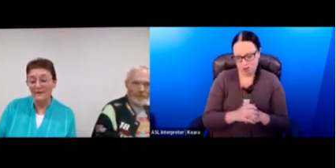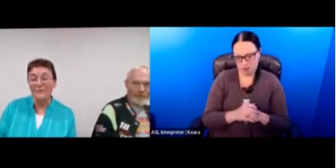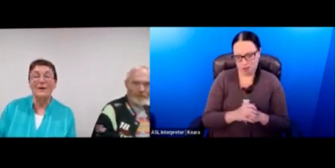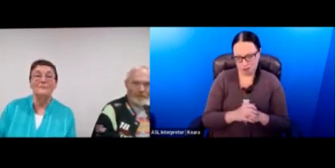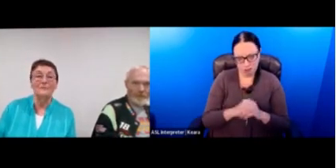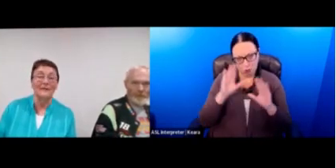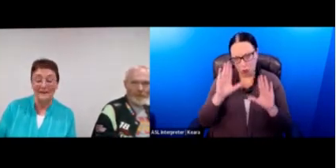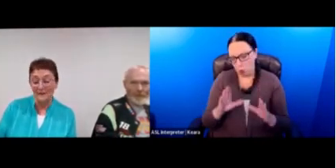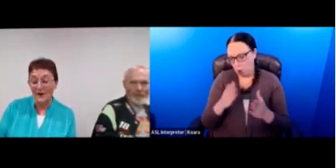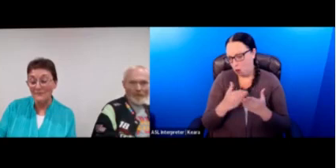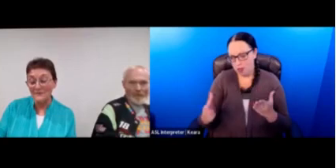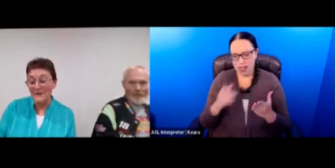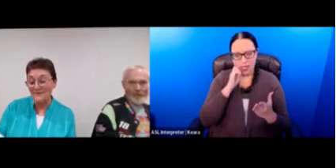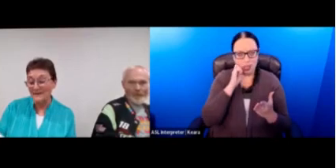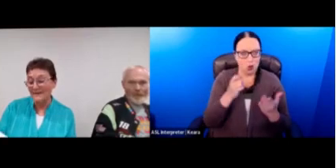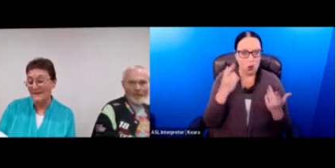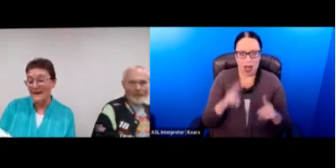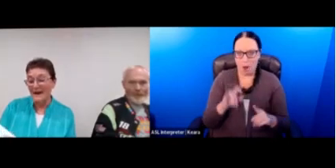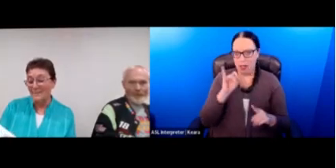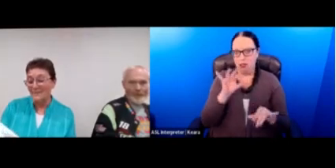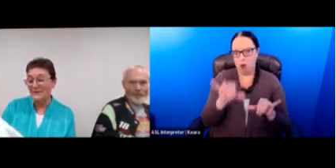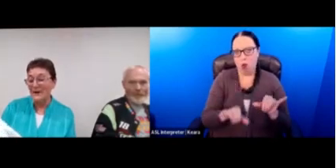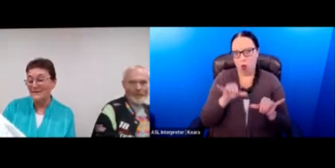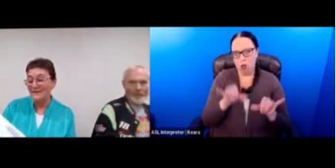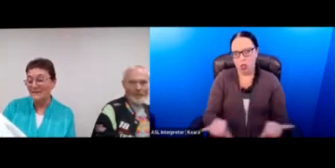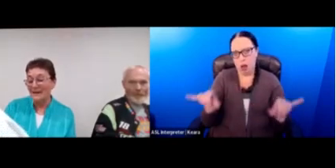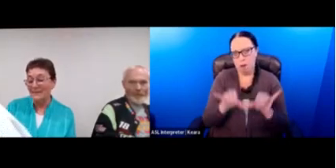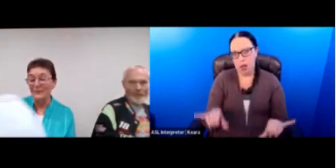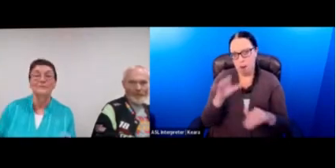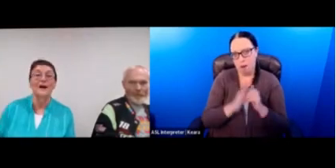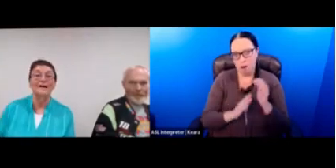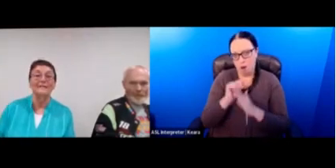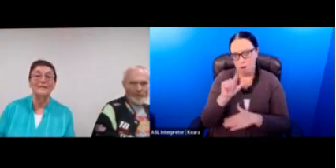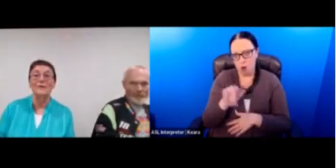things don't come from staying in your comfort zone. Be courageous and improve lives one